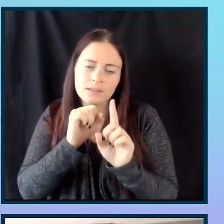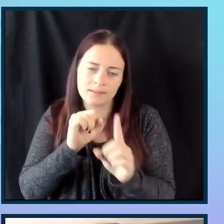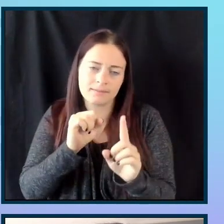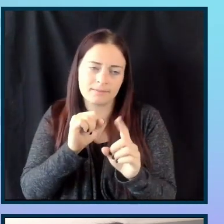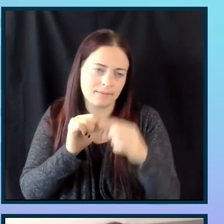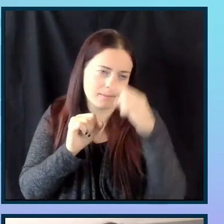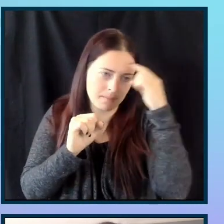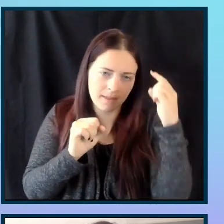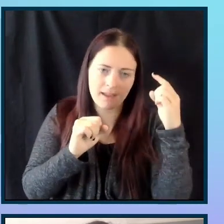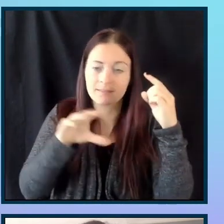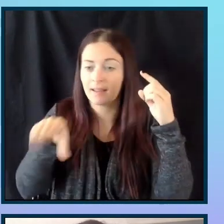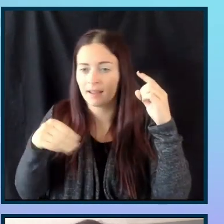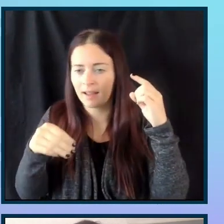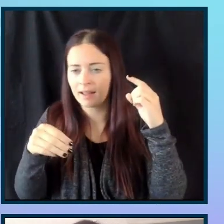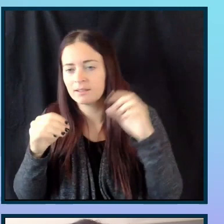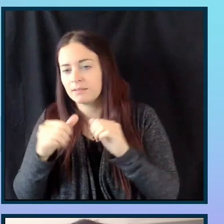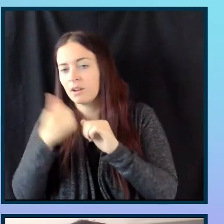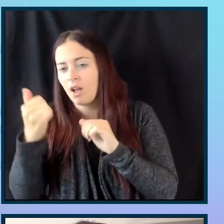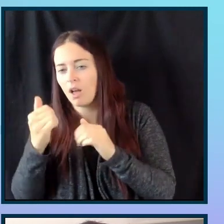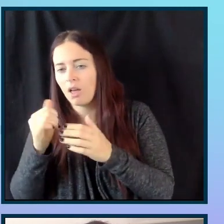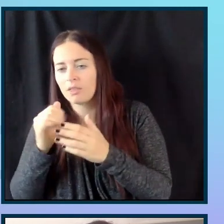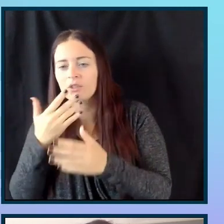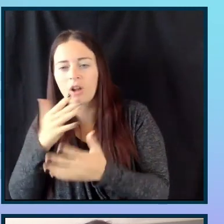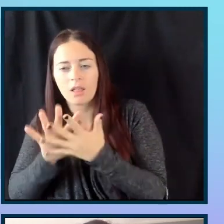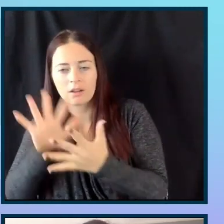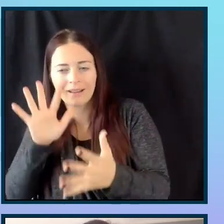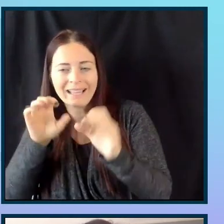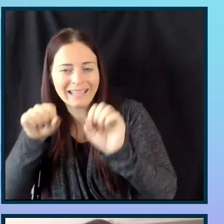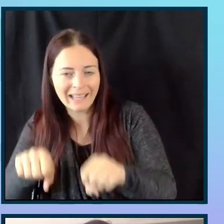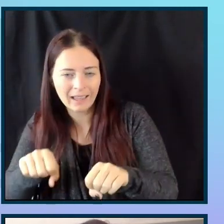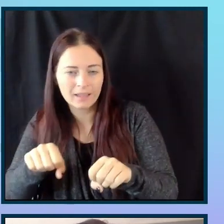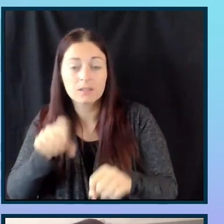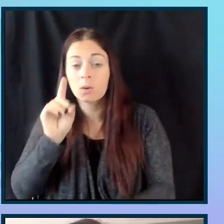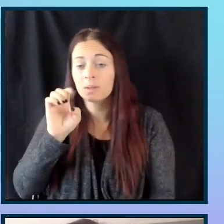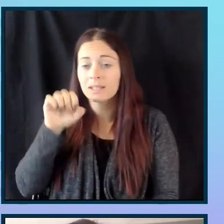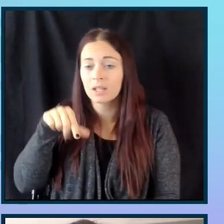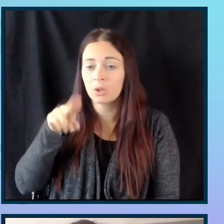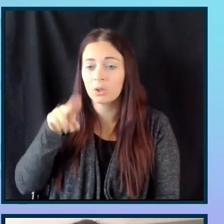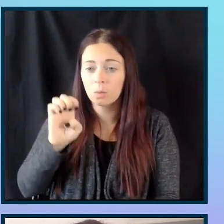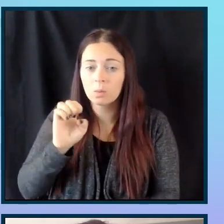Deque is working on tools. I'm sure others are tool Axe DevTools Pro